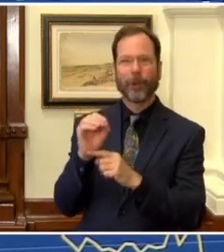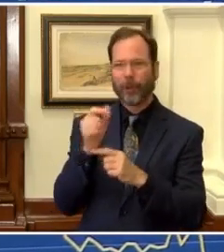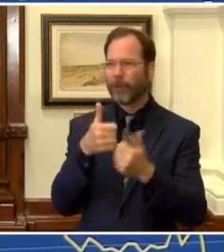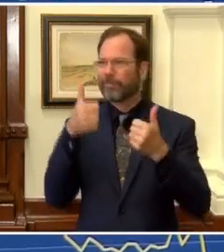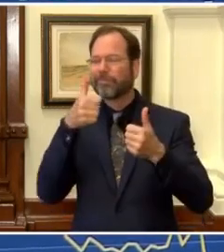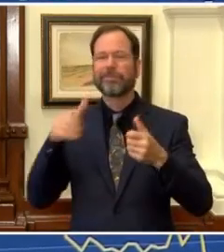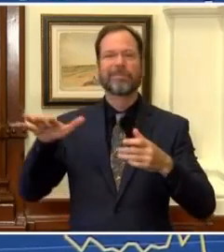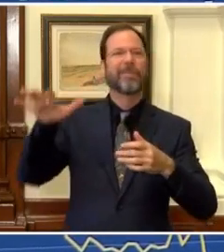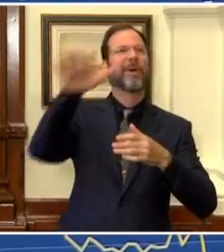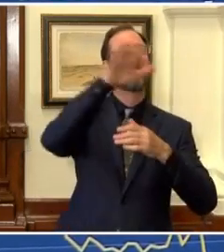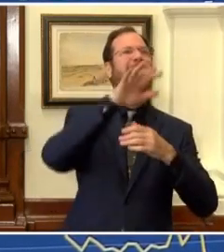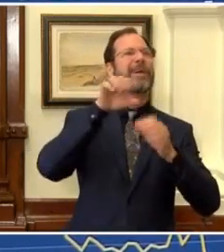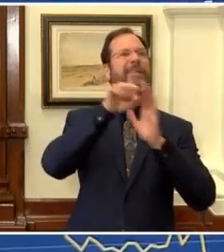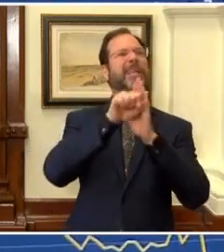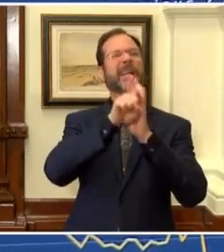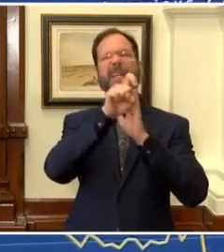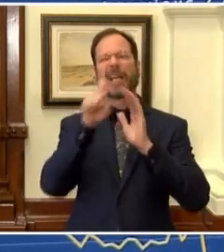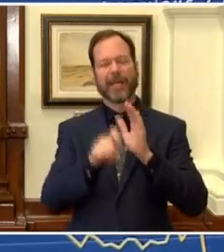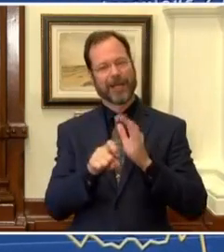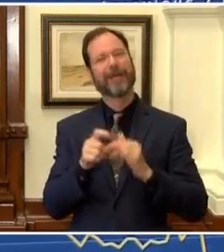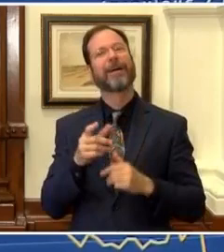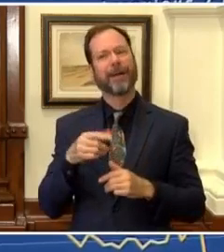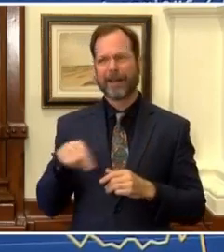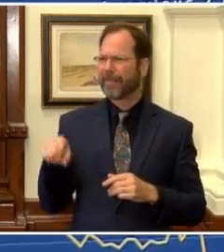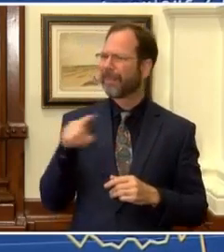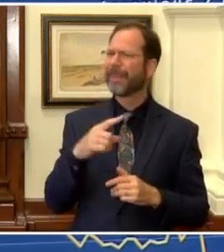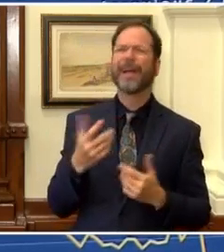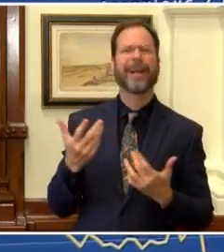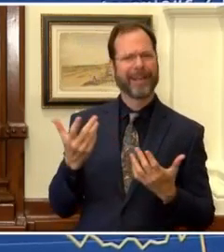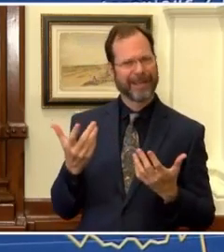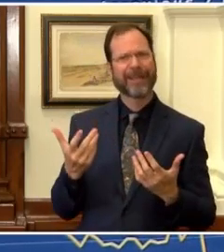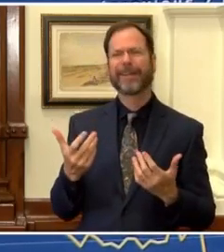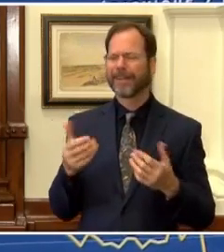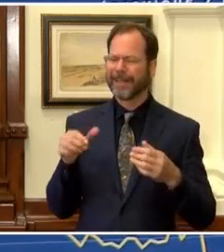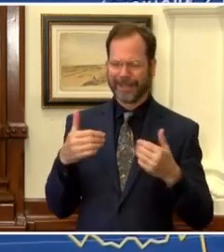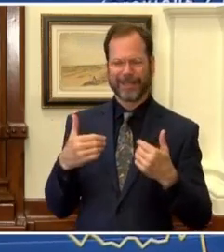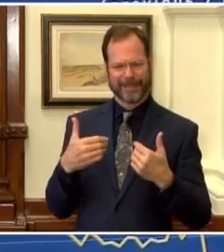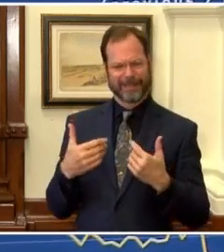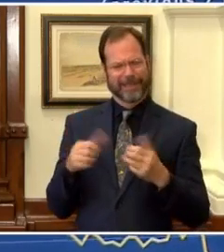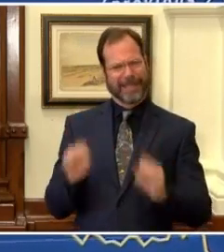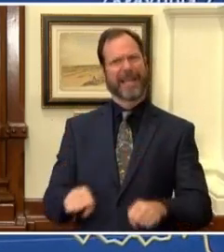COVID-19. I WAS ASSURED AND REASSURED BY